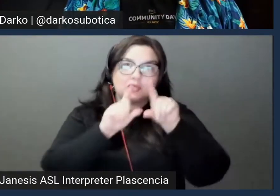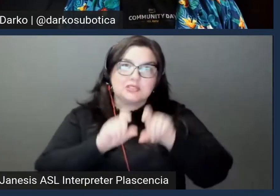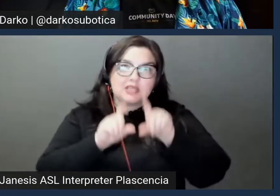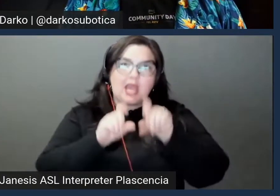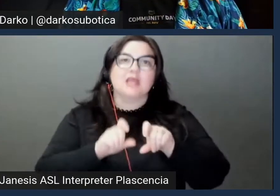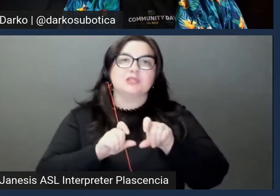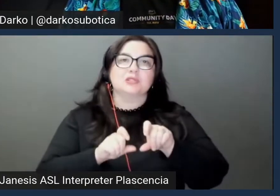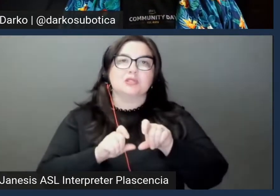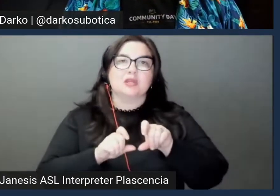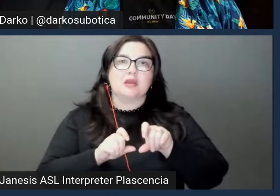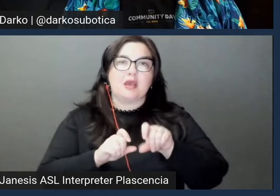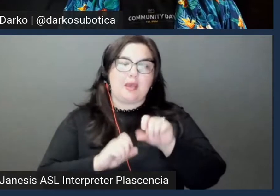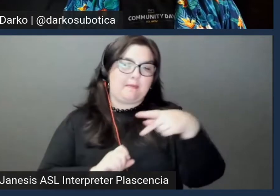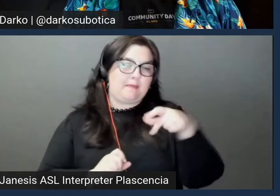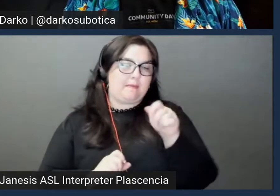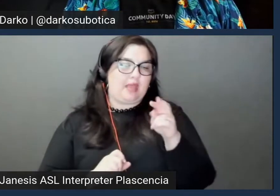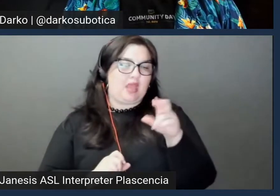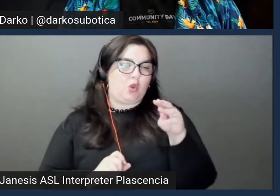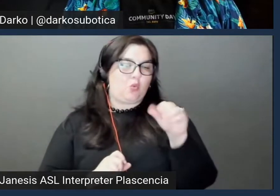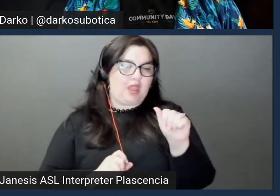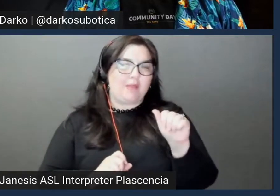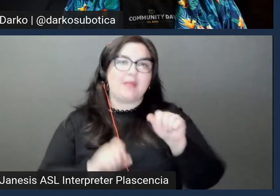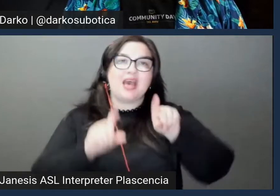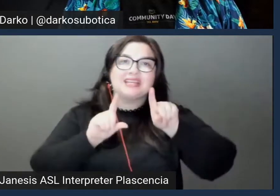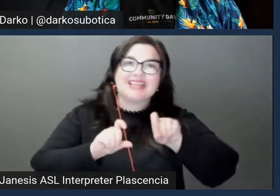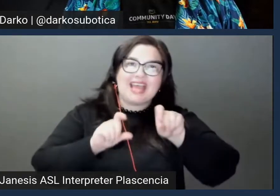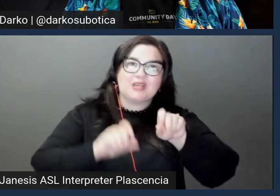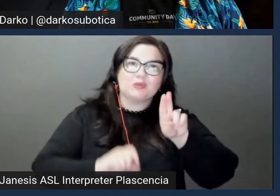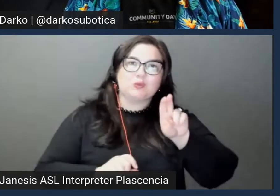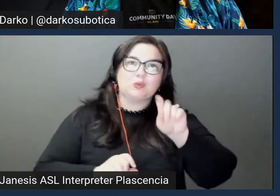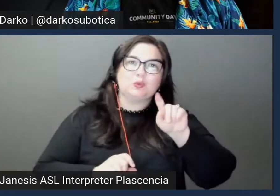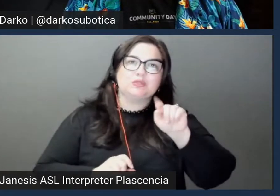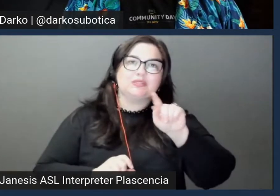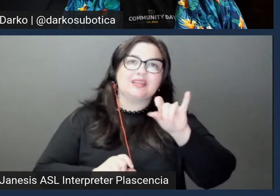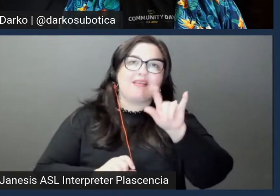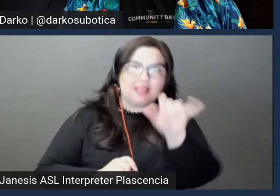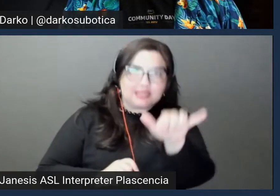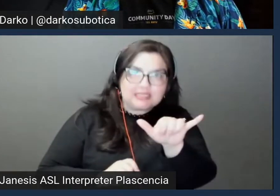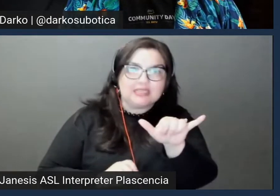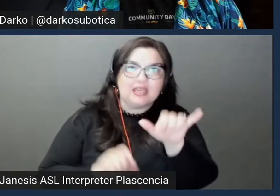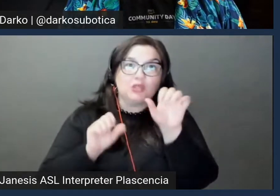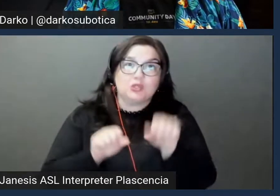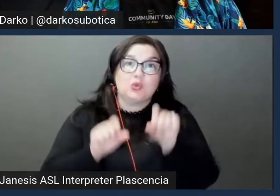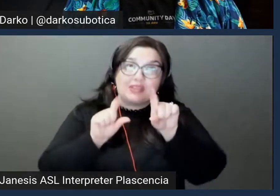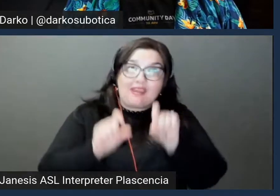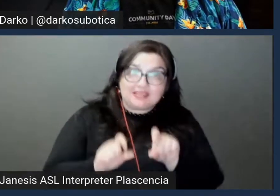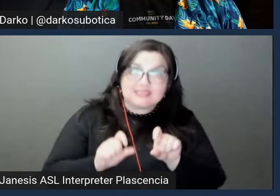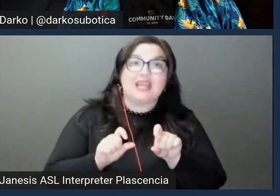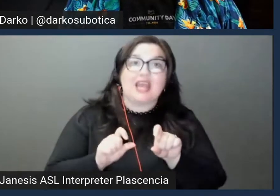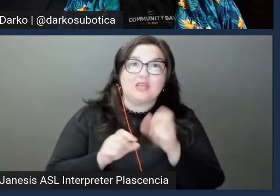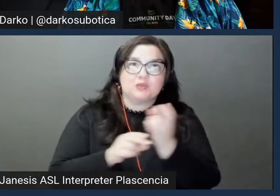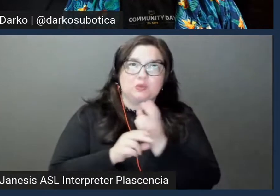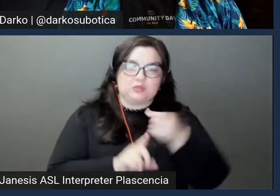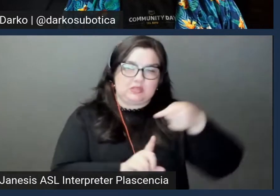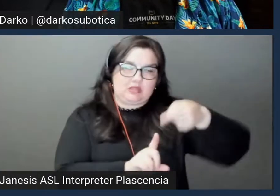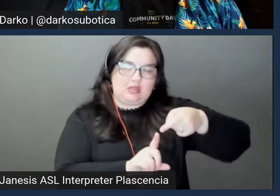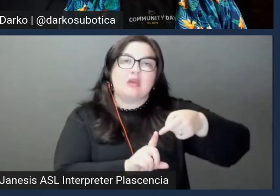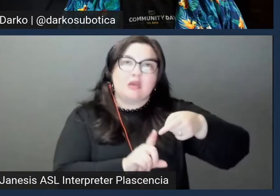where even if you don't have the hardware, you can actually build an application and test against this test utility to make sure it works